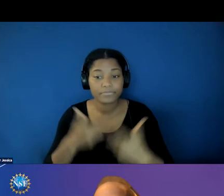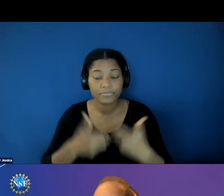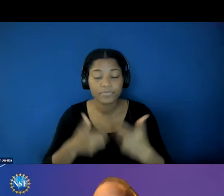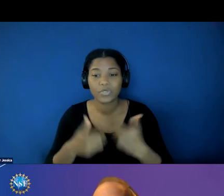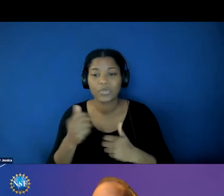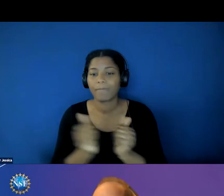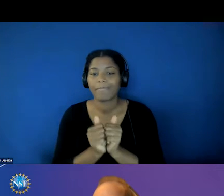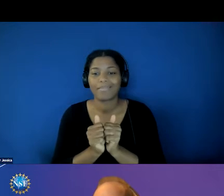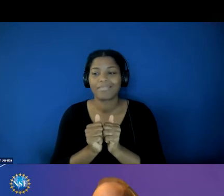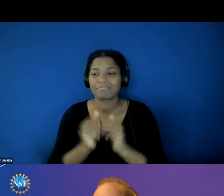in dessert regions.